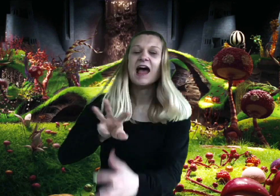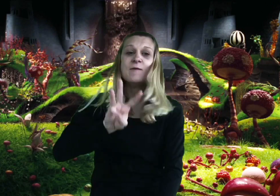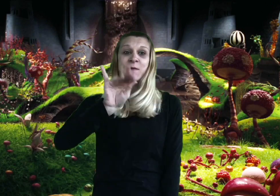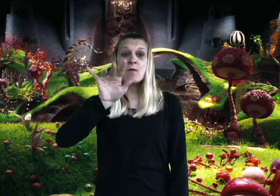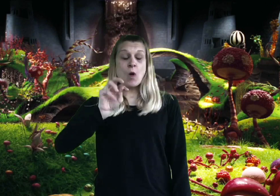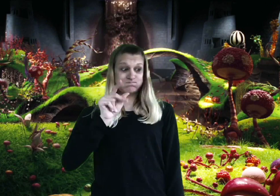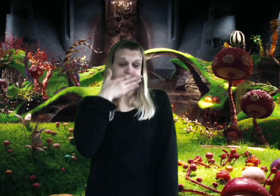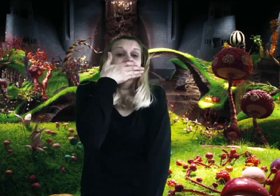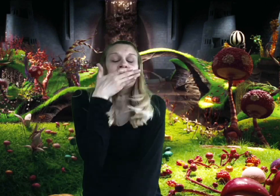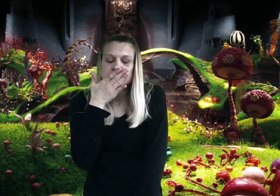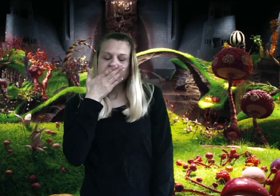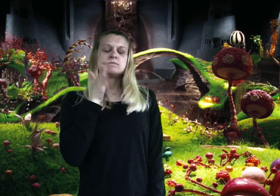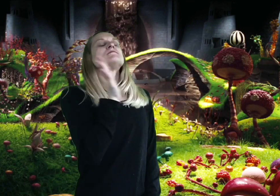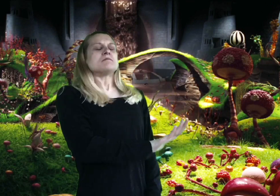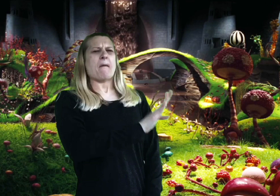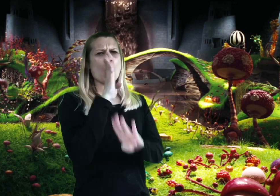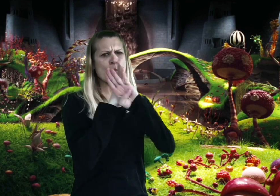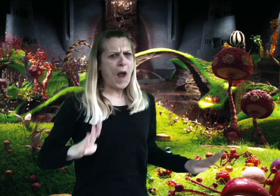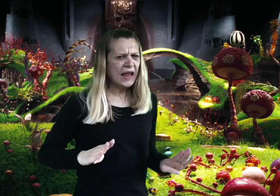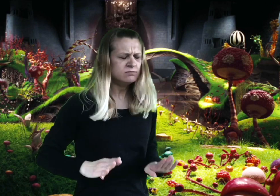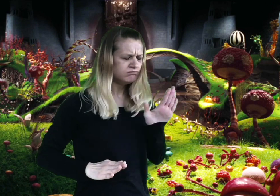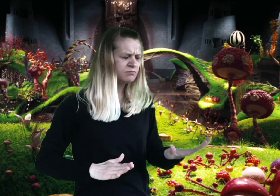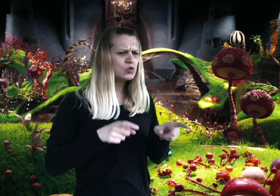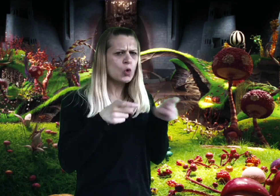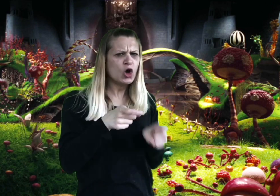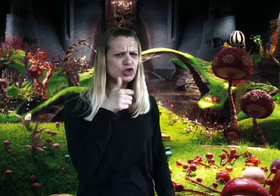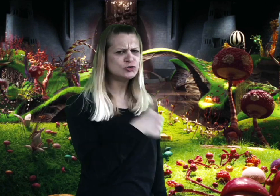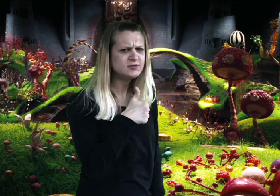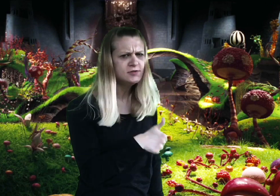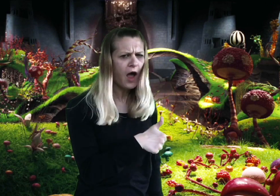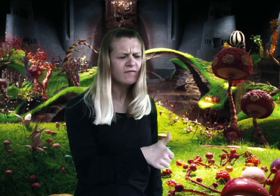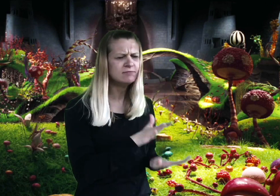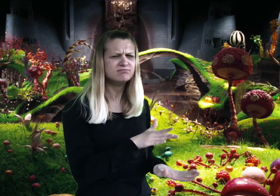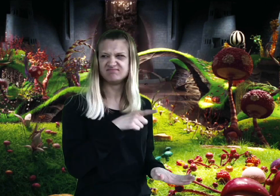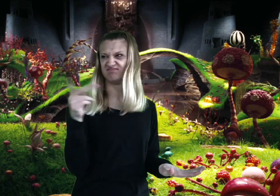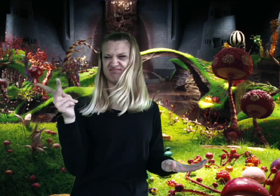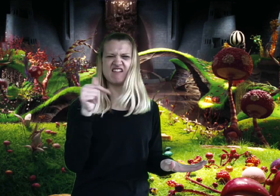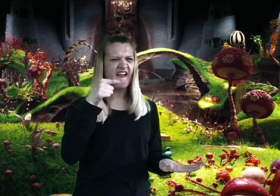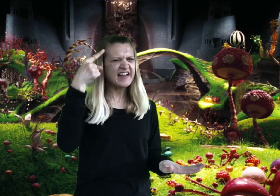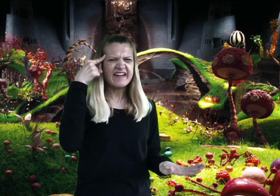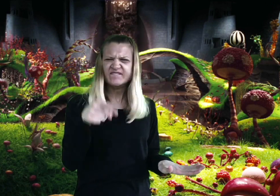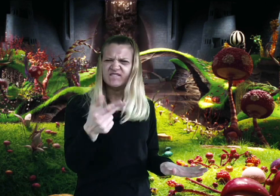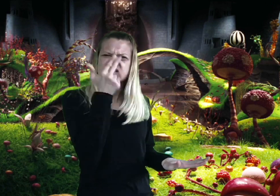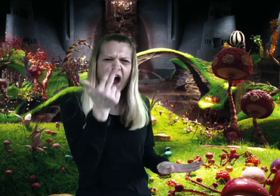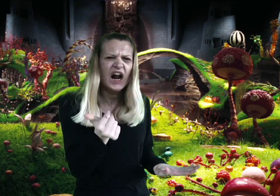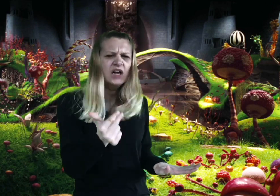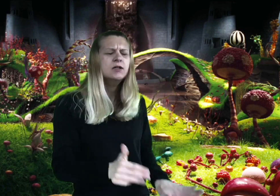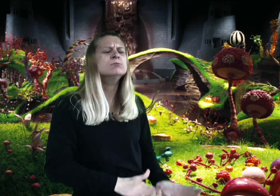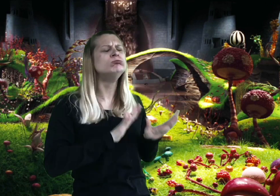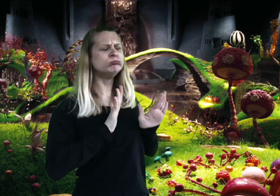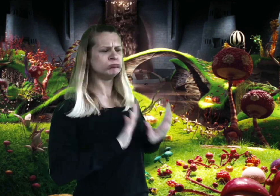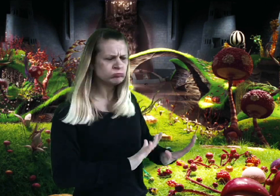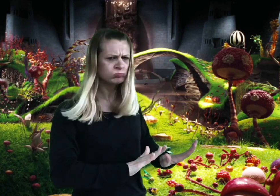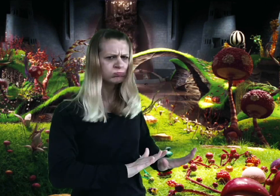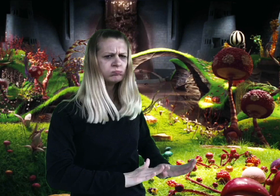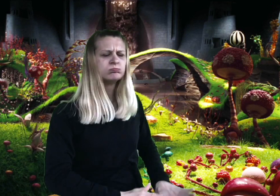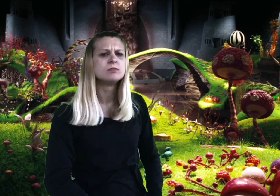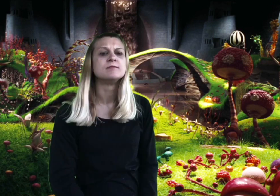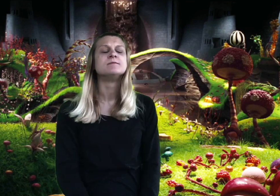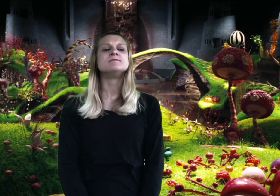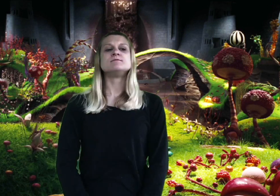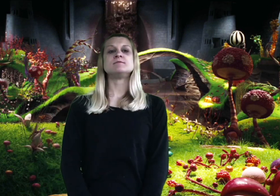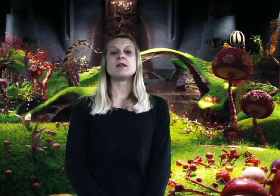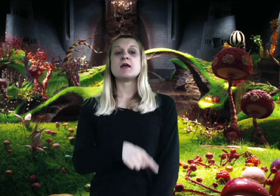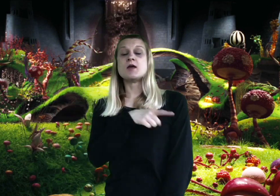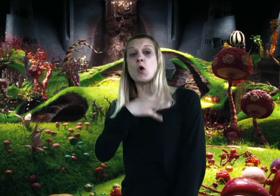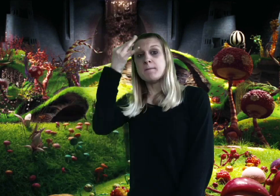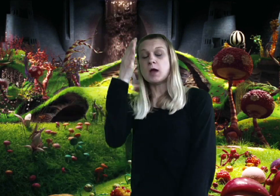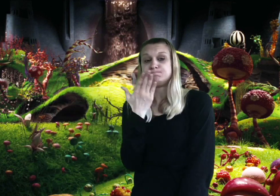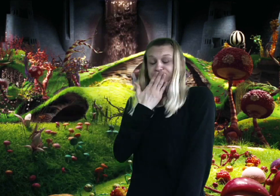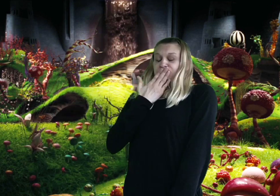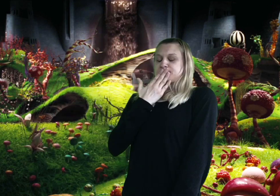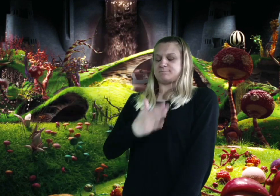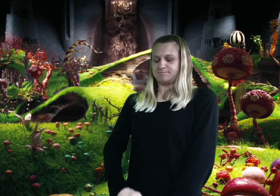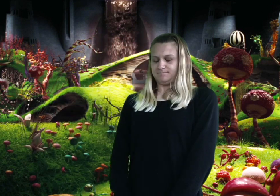"Oh, do be quiet!" said Mr. Wonka. "Control yourself! Pull yourself together! Mrs. Gloop doesn’t think it’s at all funny!"